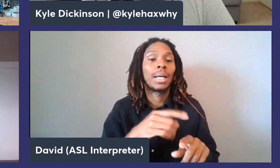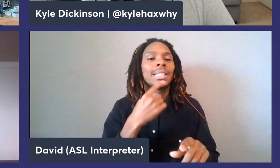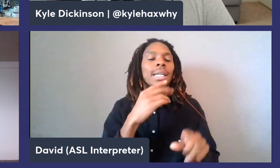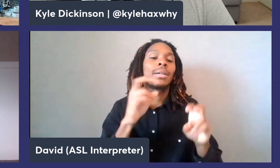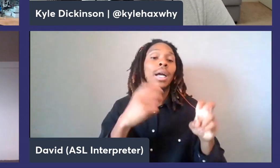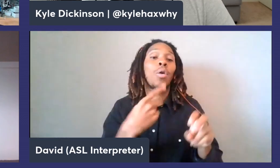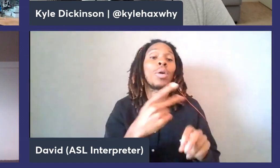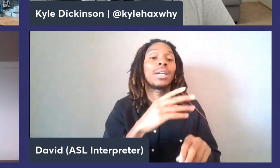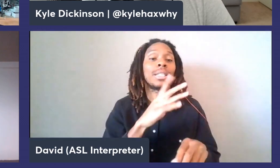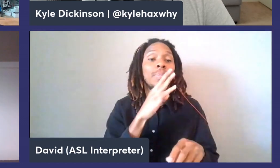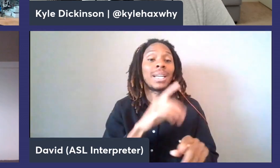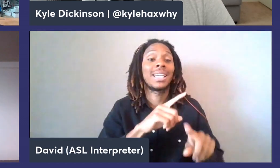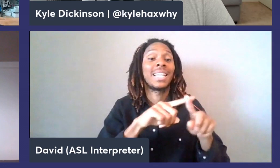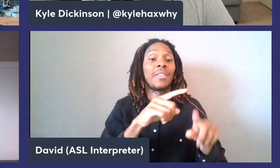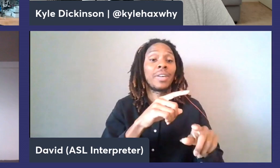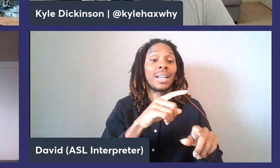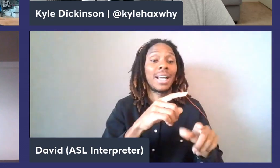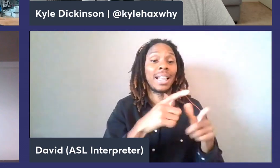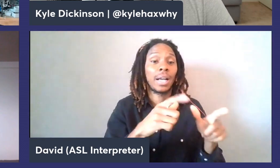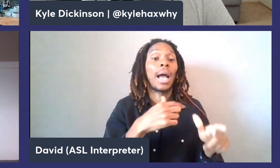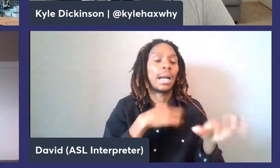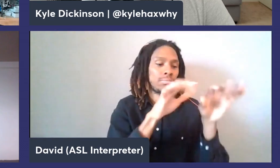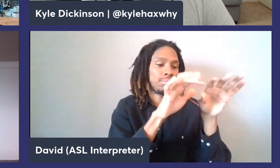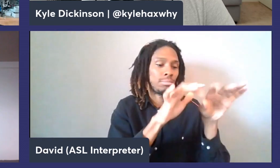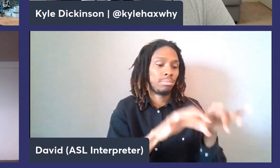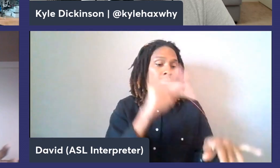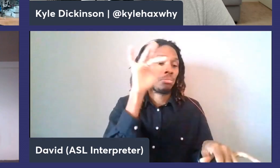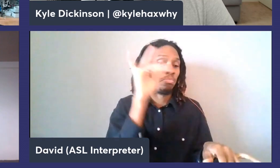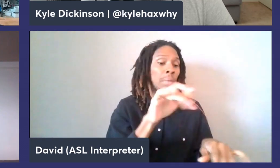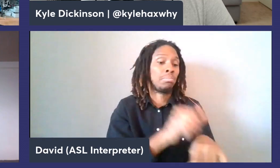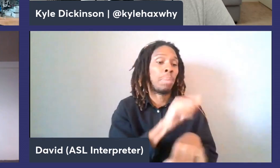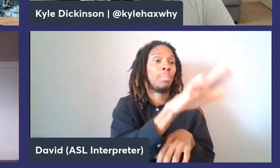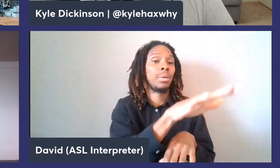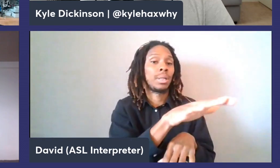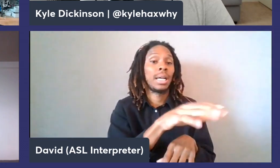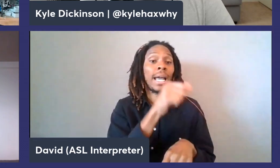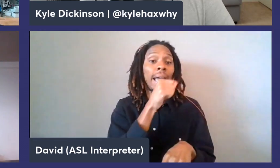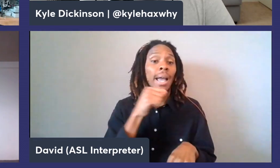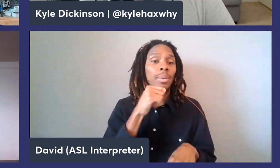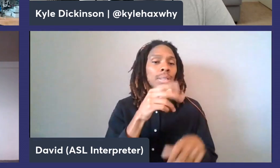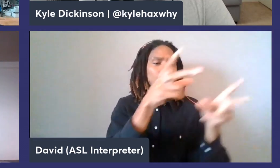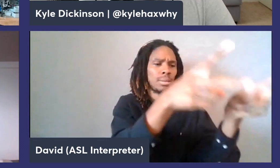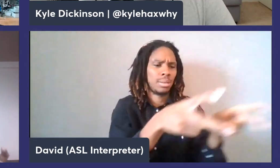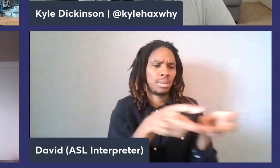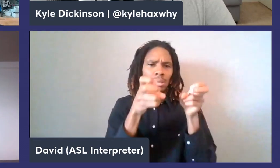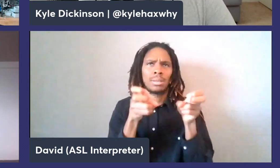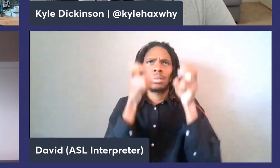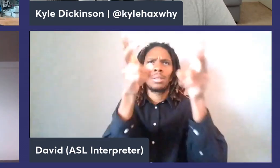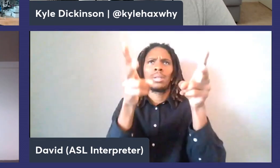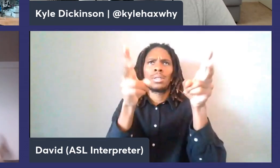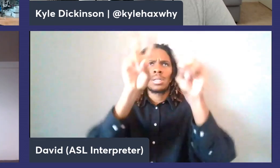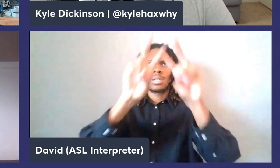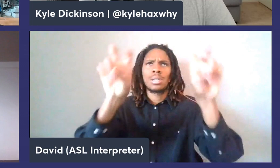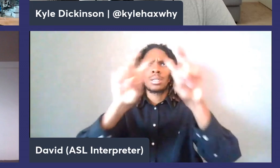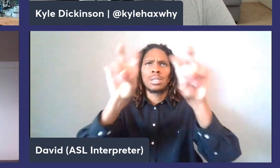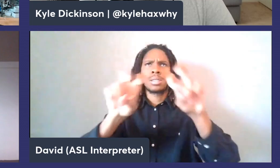I can type and hit enter, and Amazon Translate would take the translated word, translate it